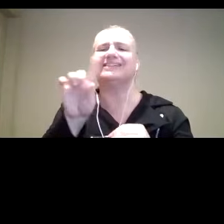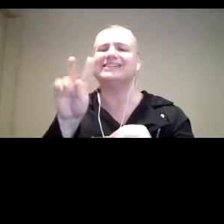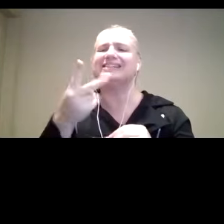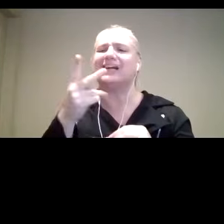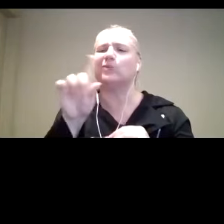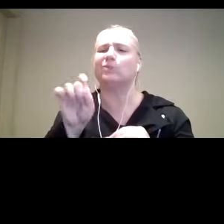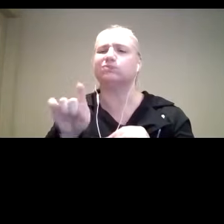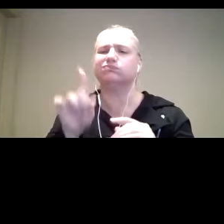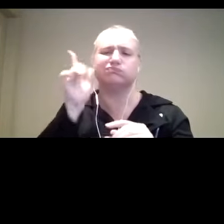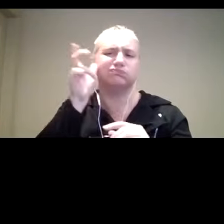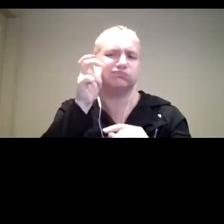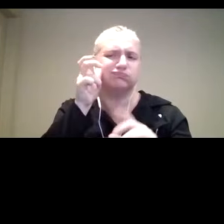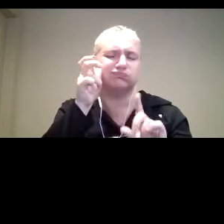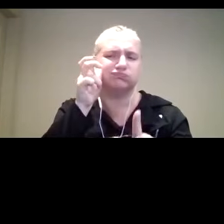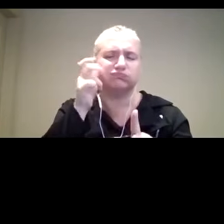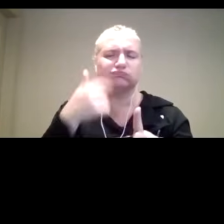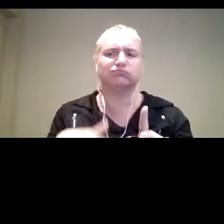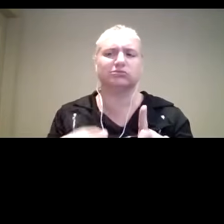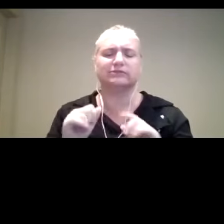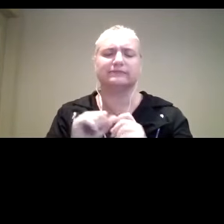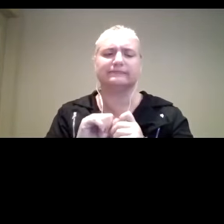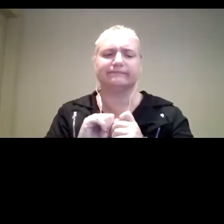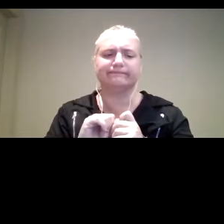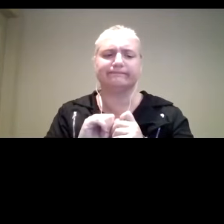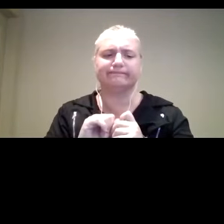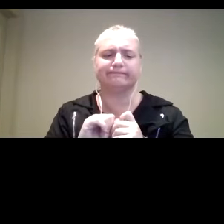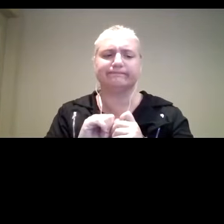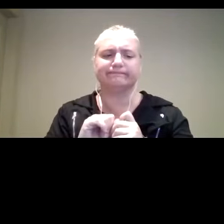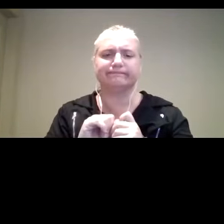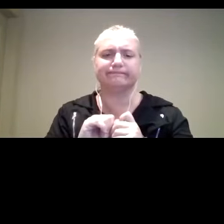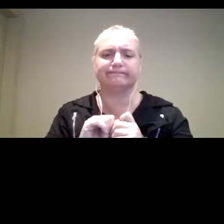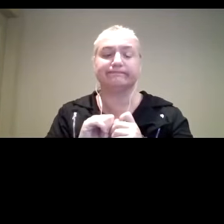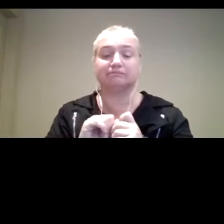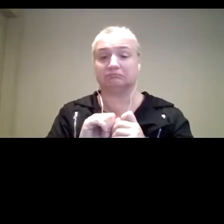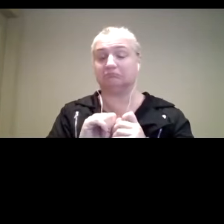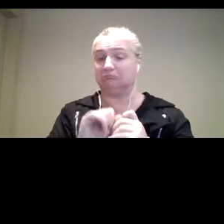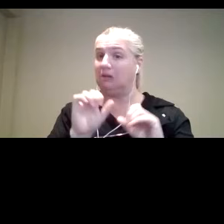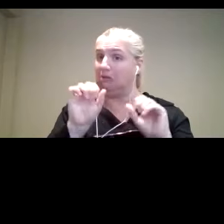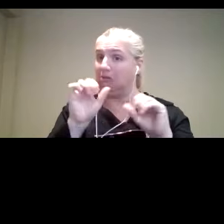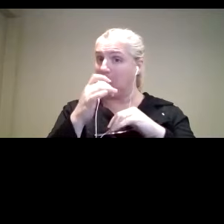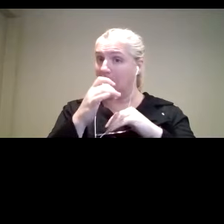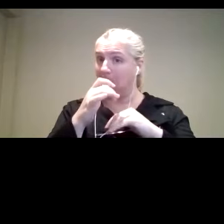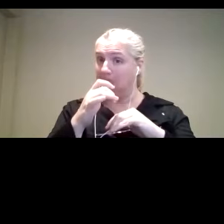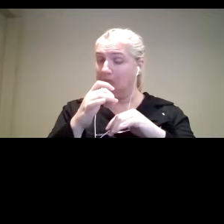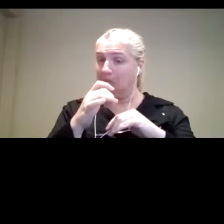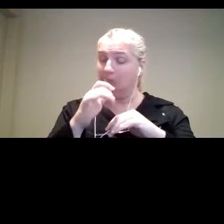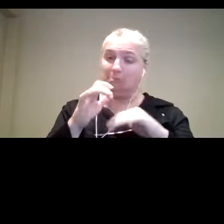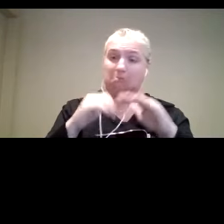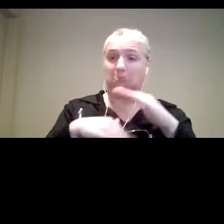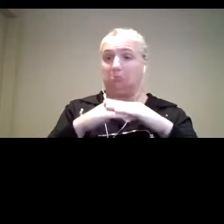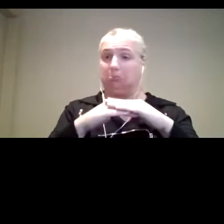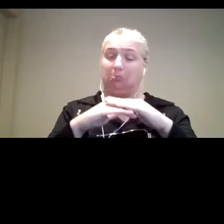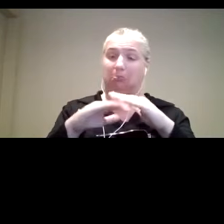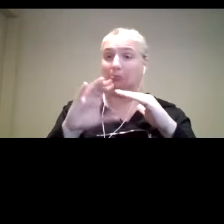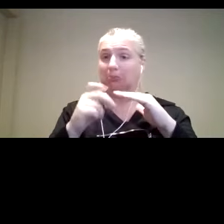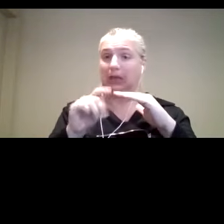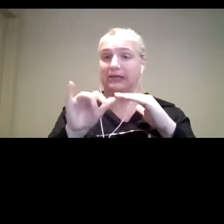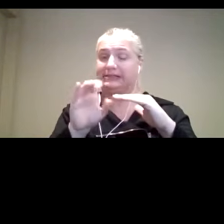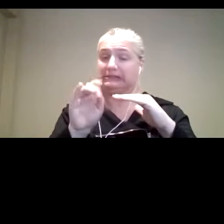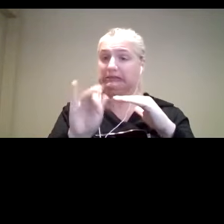was is there capacity in our schools for this kind of work? And it's a great question.